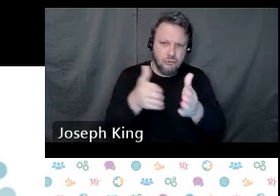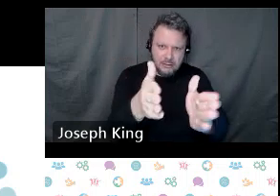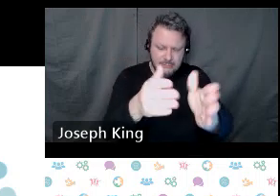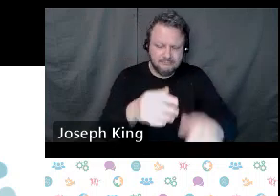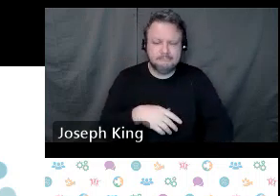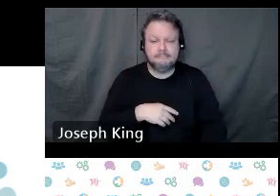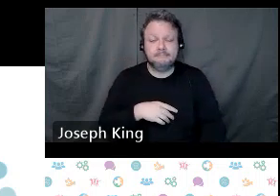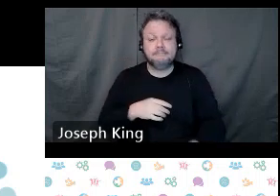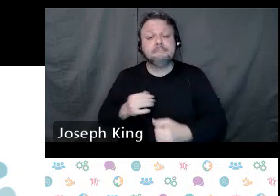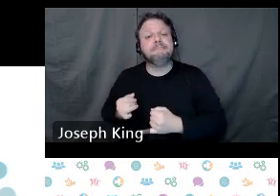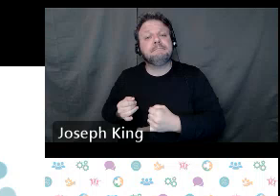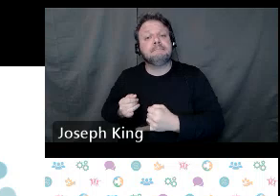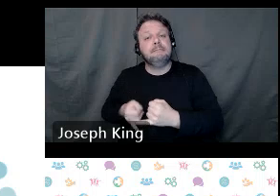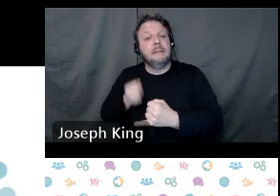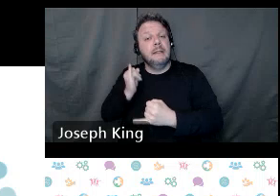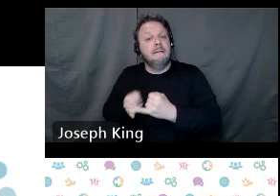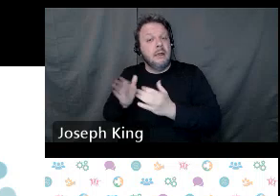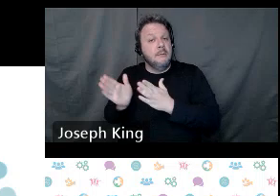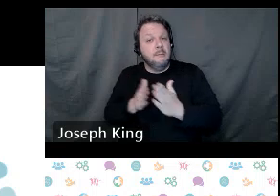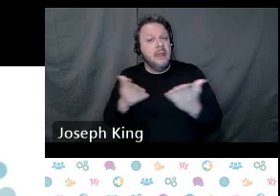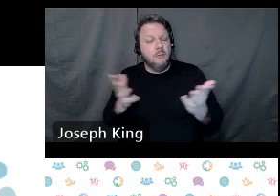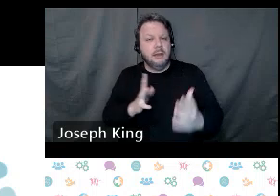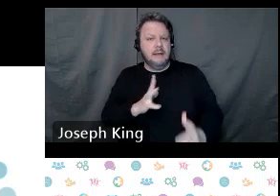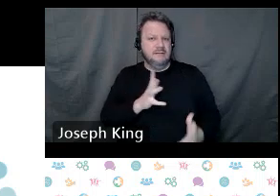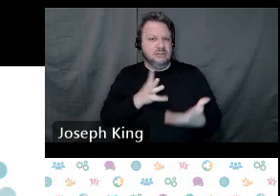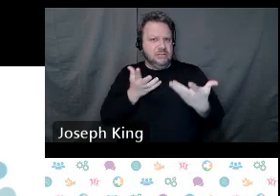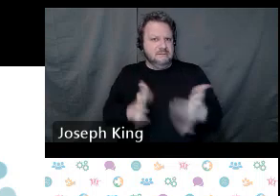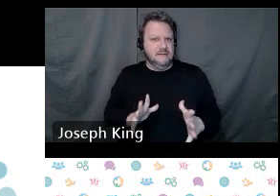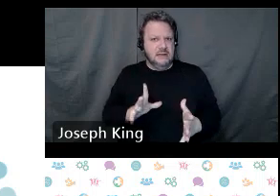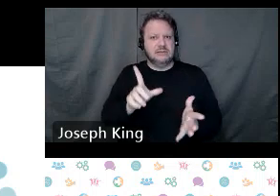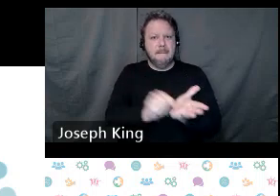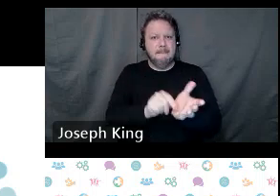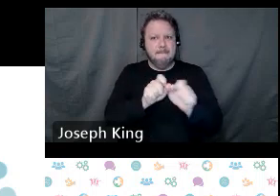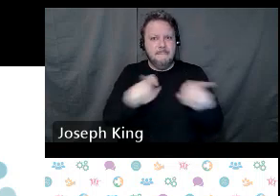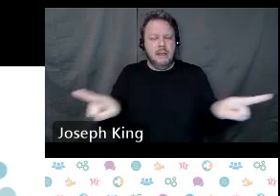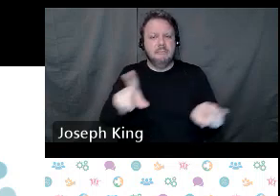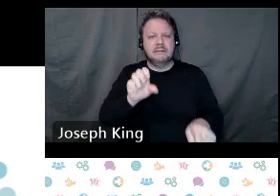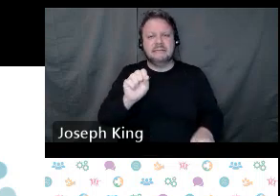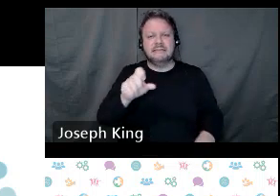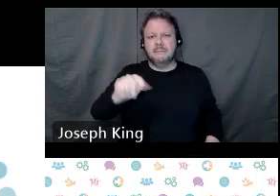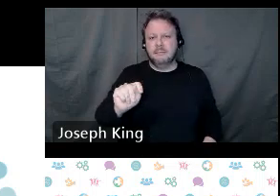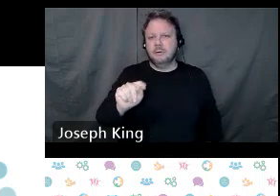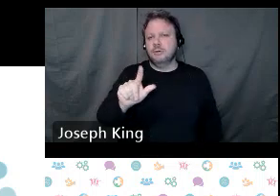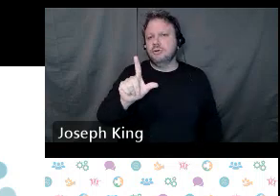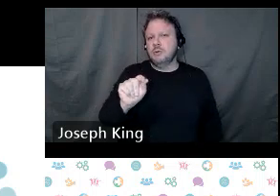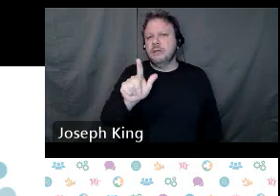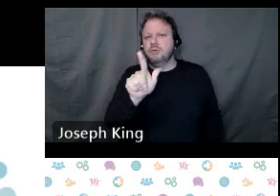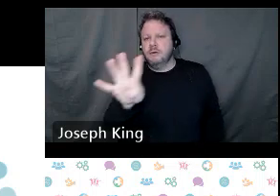the final plan was officially completed and published in September 2024.